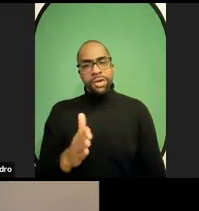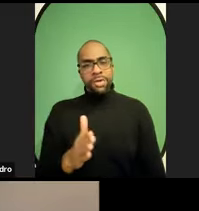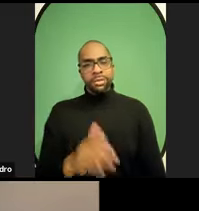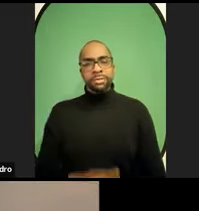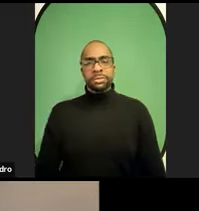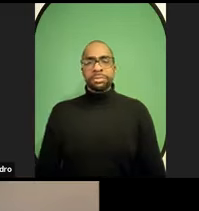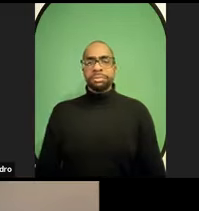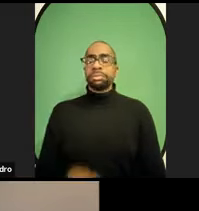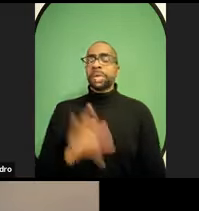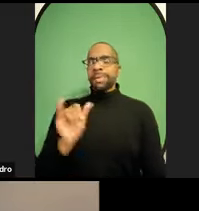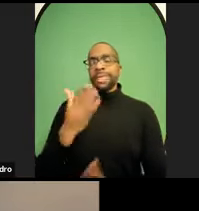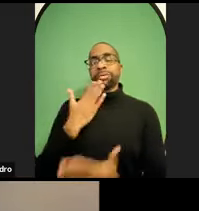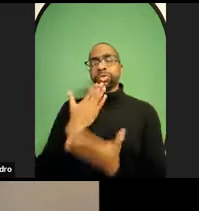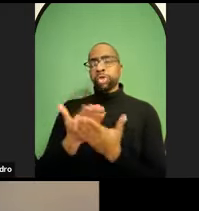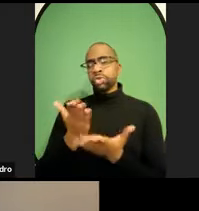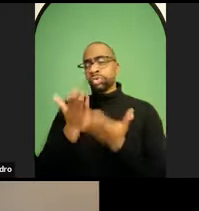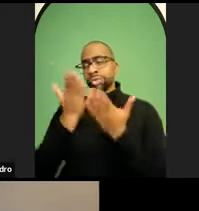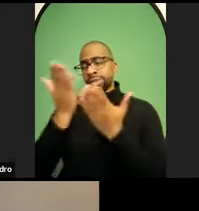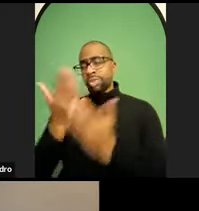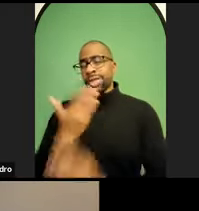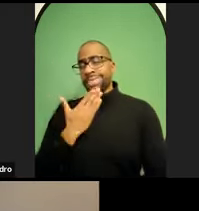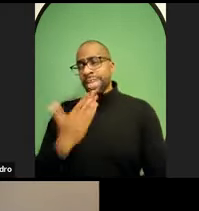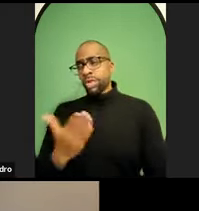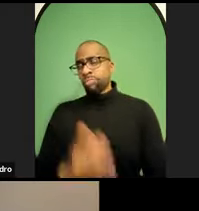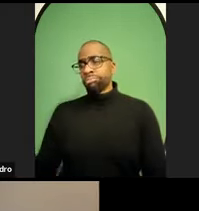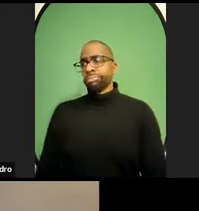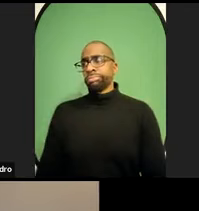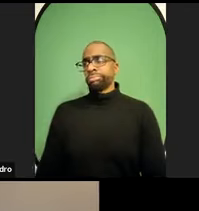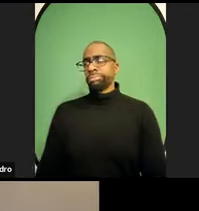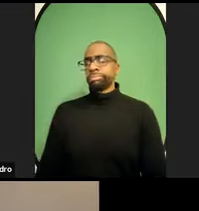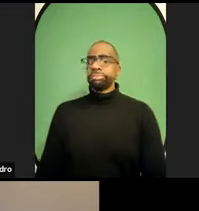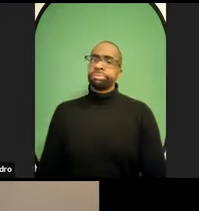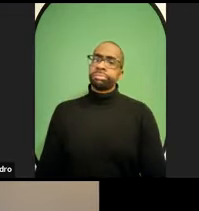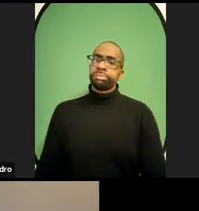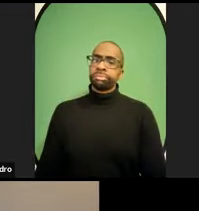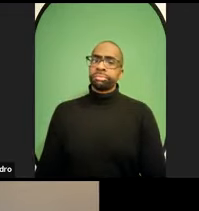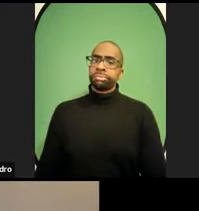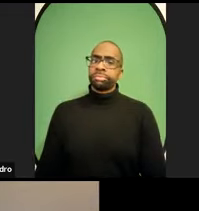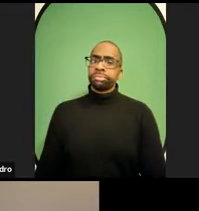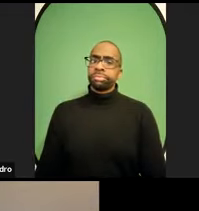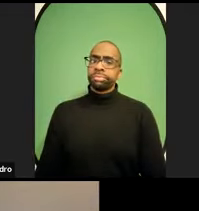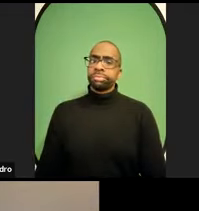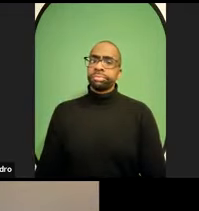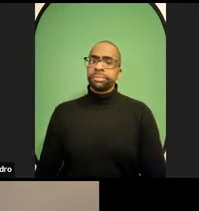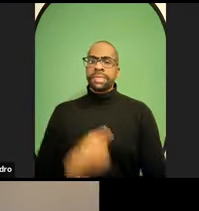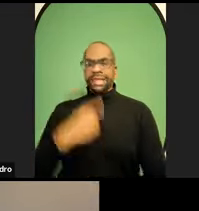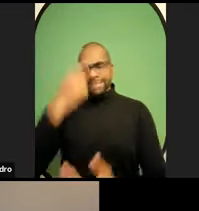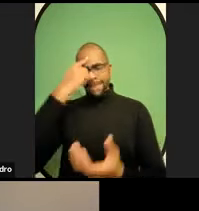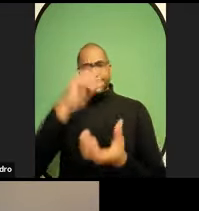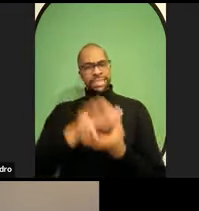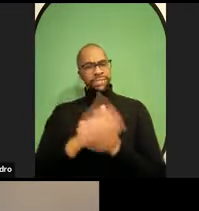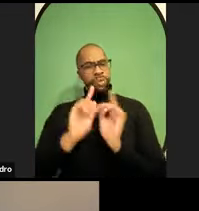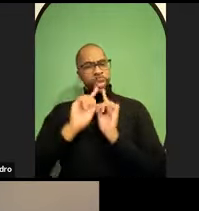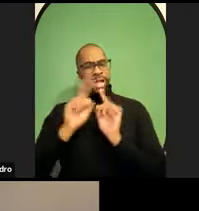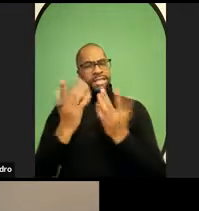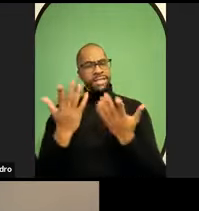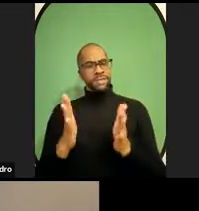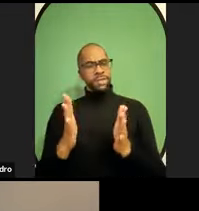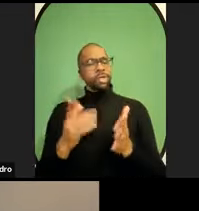negative experience. experiences for kids ever. Yeah, absolutely. Those are great suggestions thank you for that great suggestions thank you for that. So yes so.